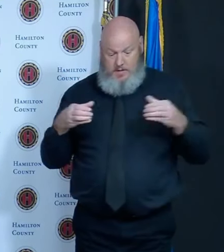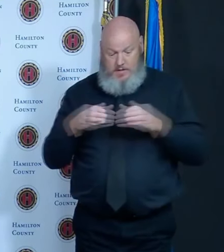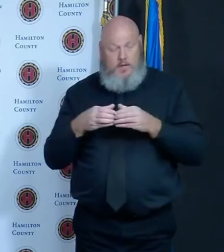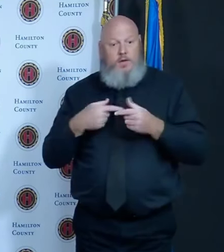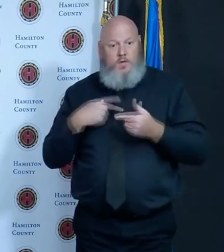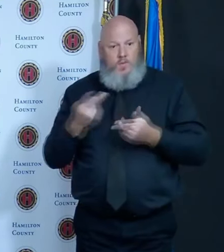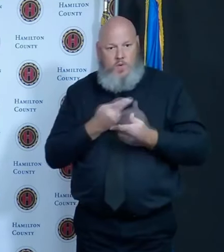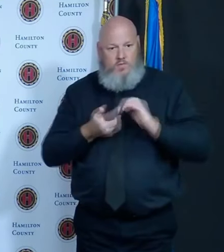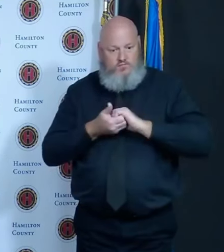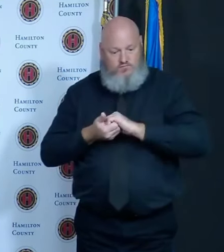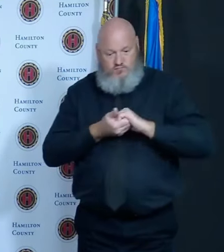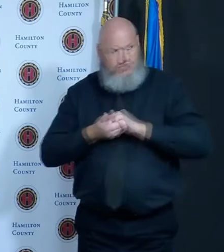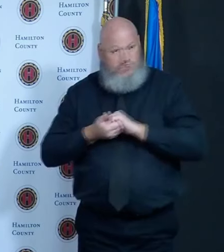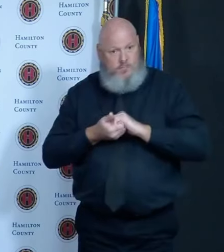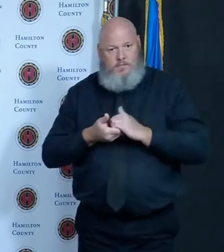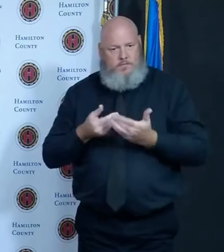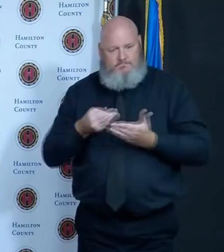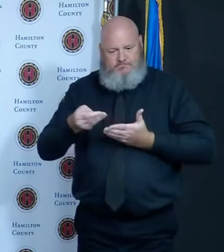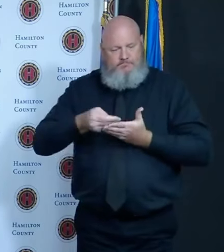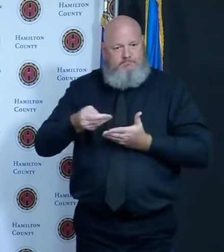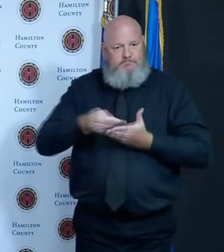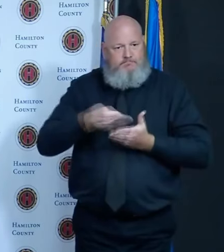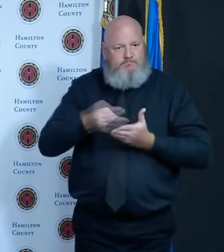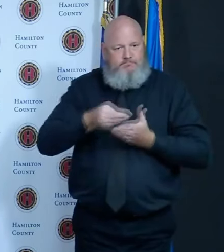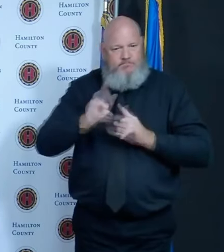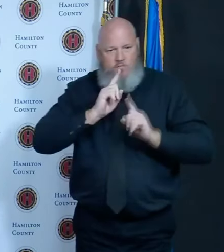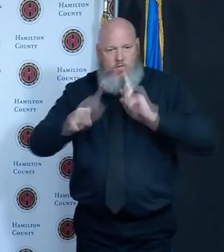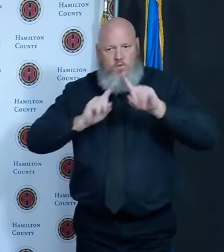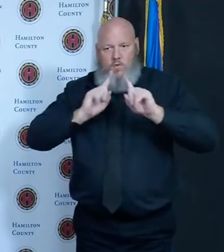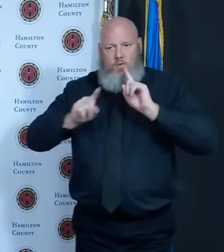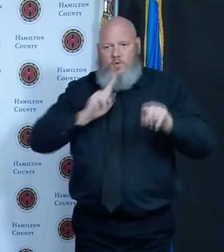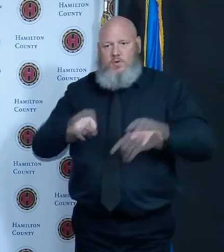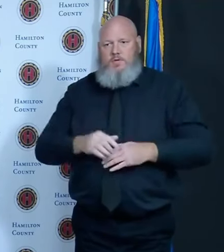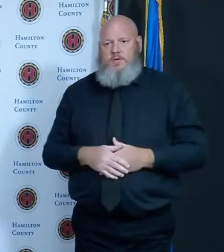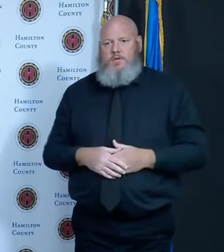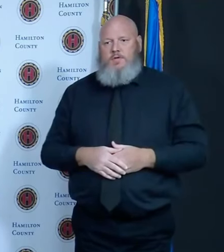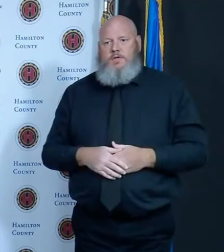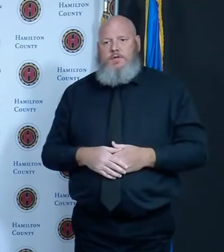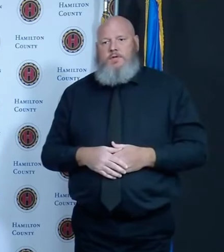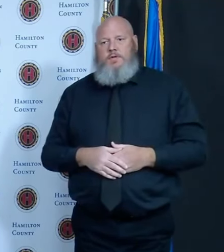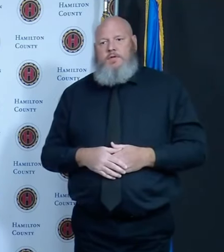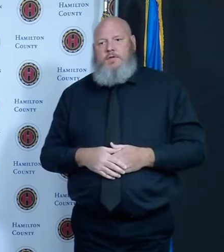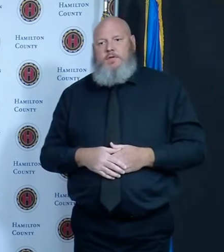organization that needs some PPE how can i tap in or if I'm someone that has